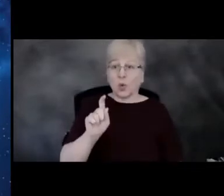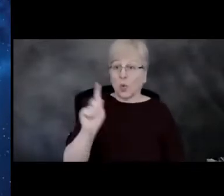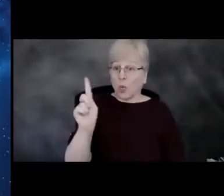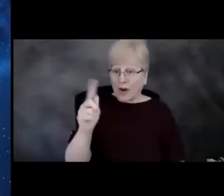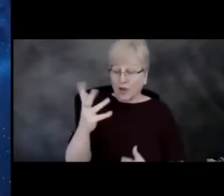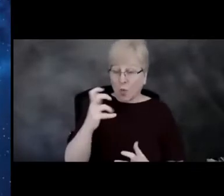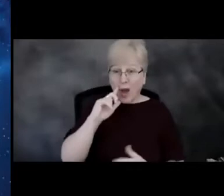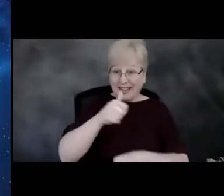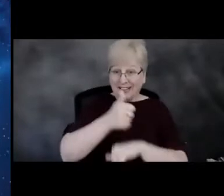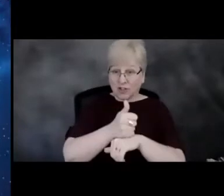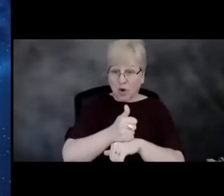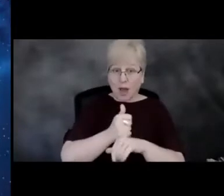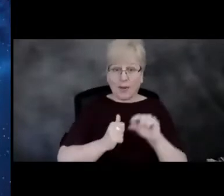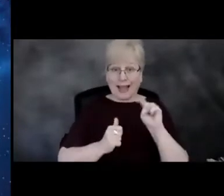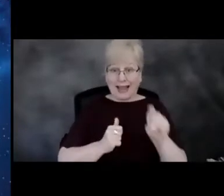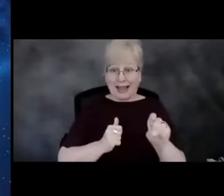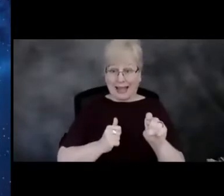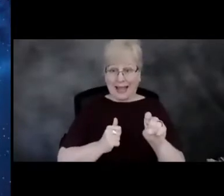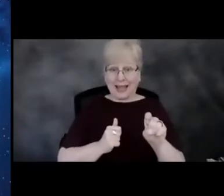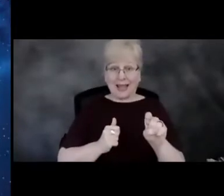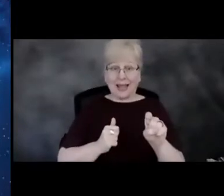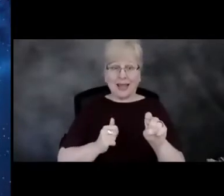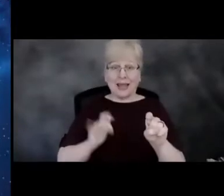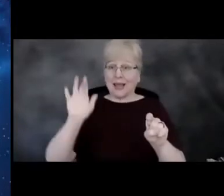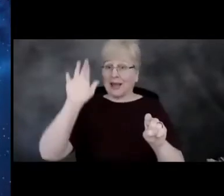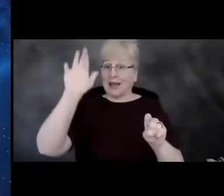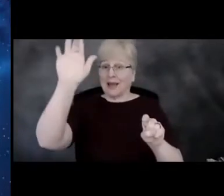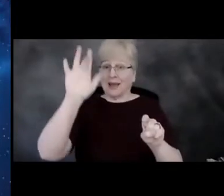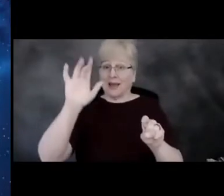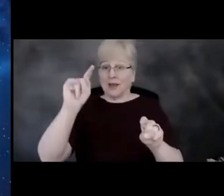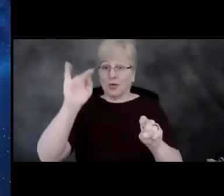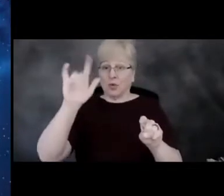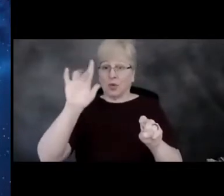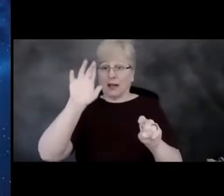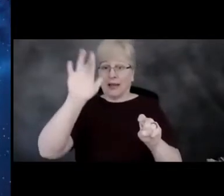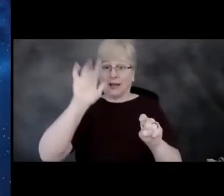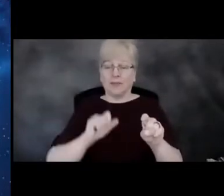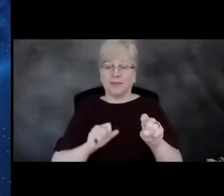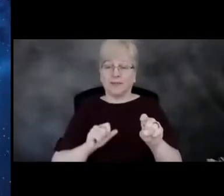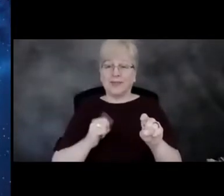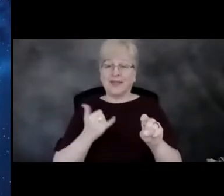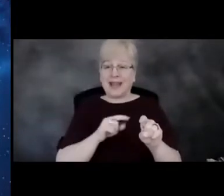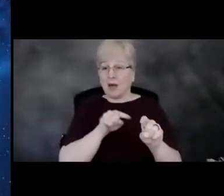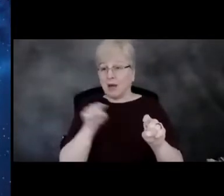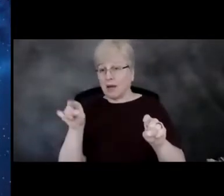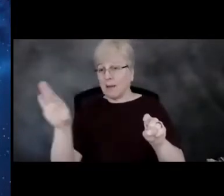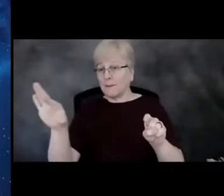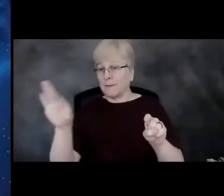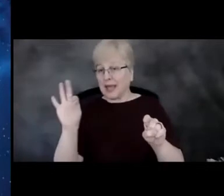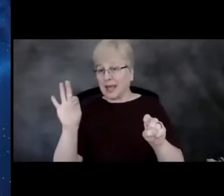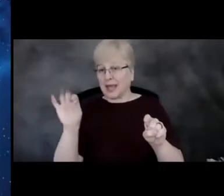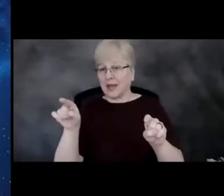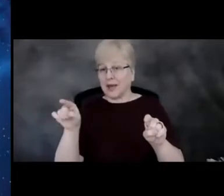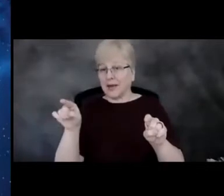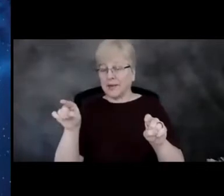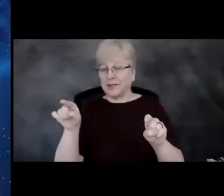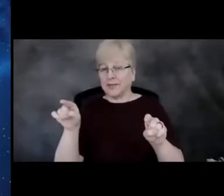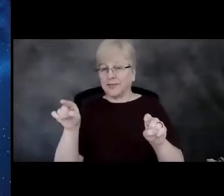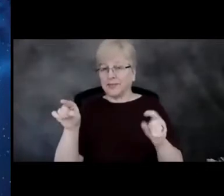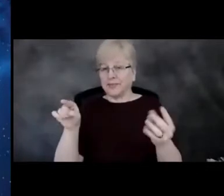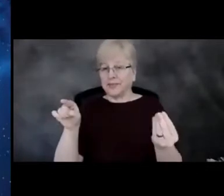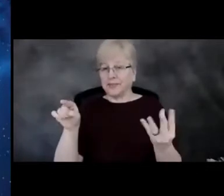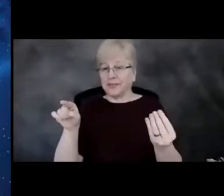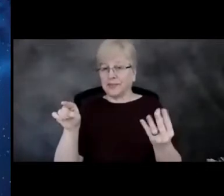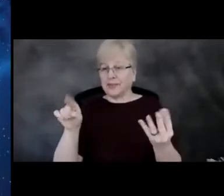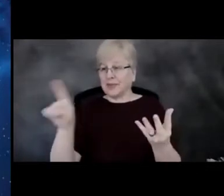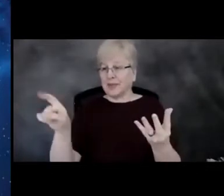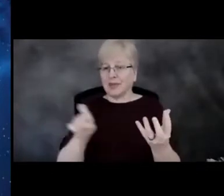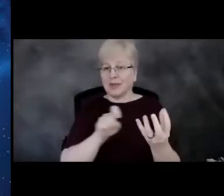16:49:53 You put your cursor and the image work is all drag and drop so I will just put